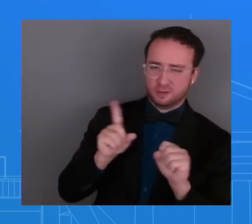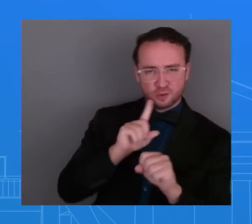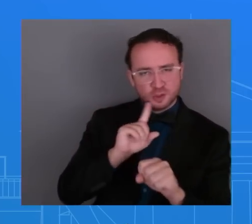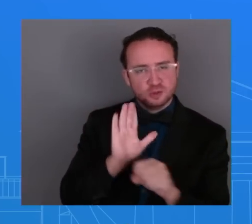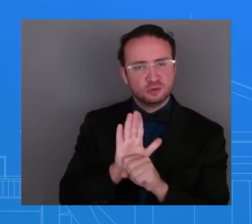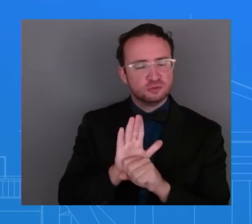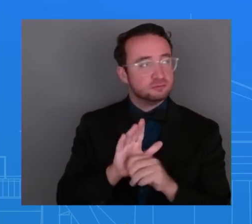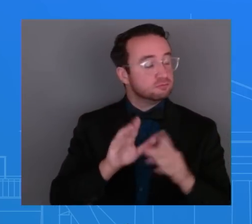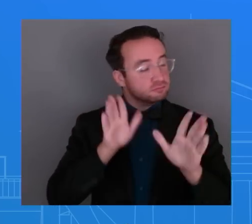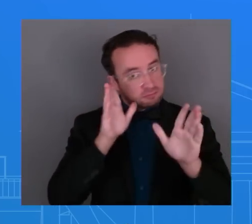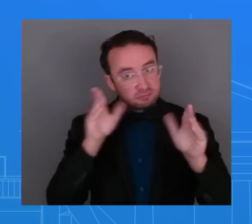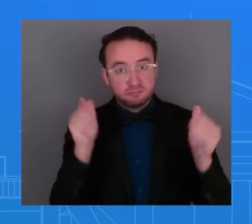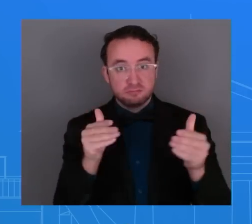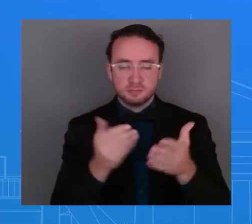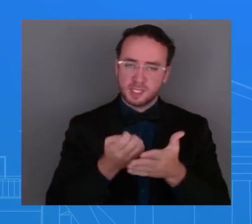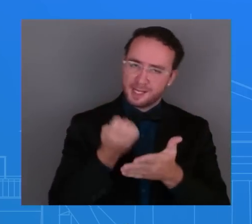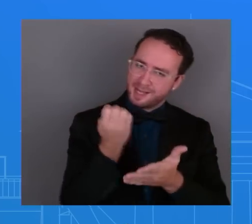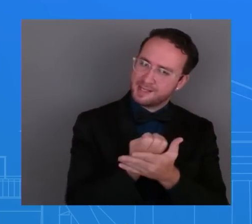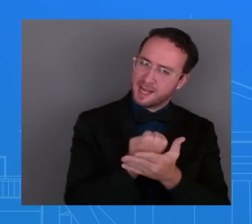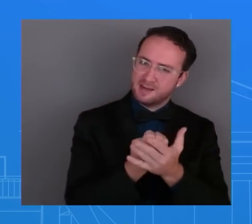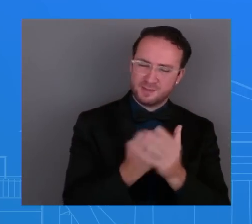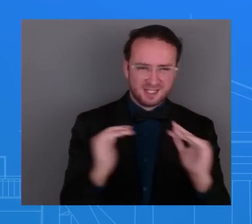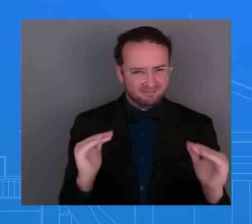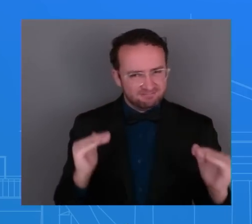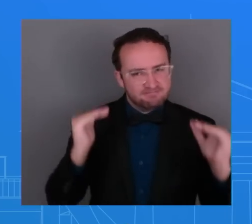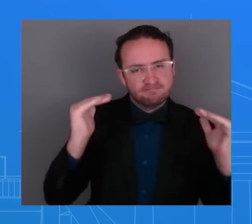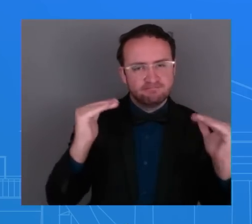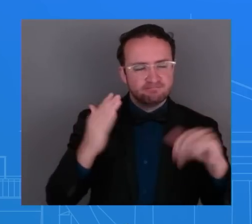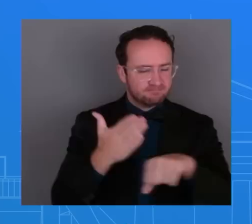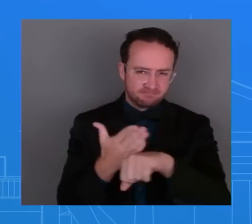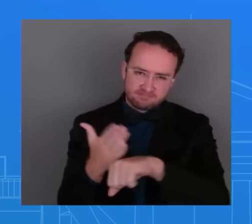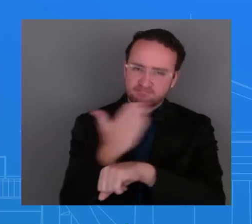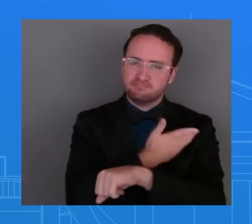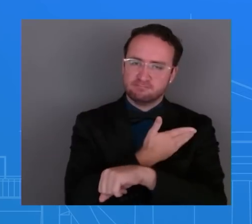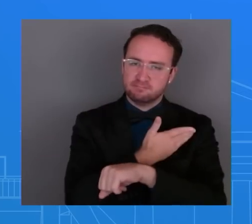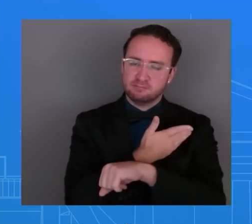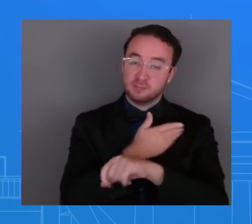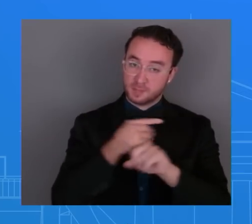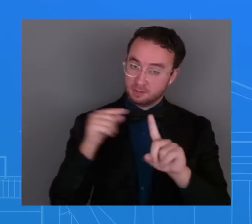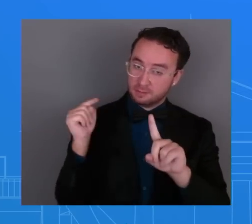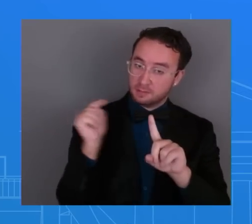And we're going to continue to fight to deliver results for the American people. That doesn't end. That doesn't end.